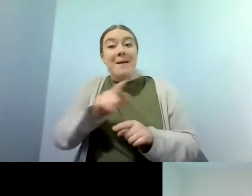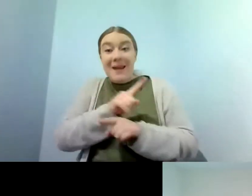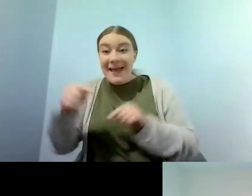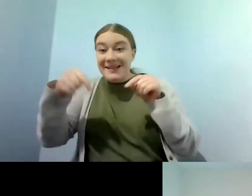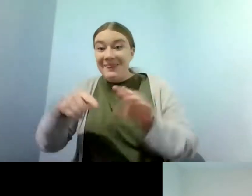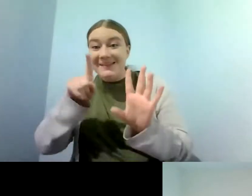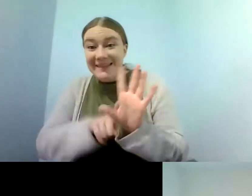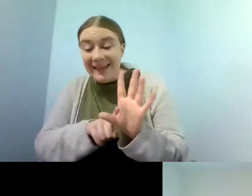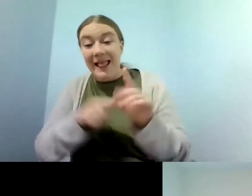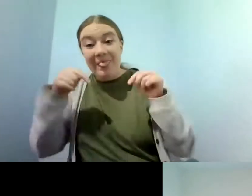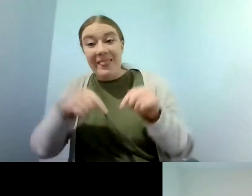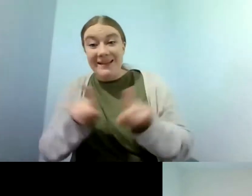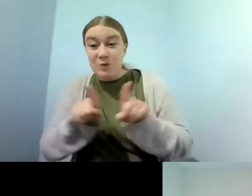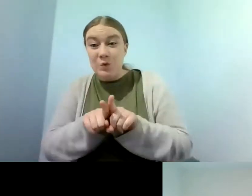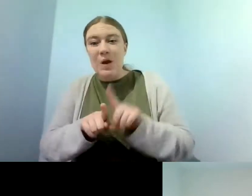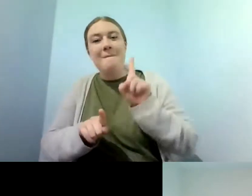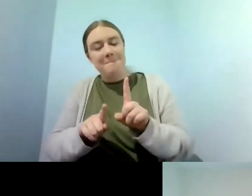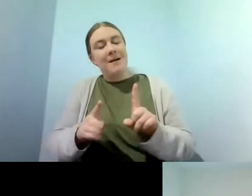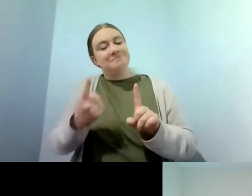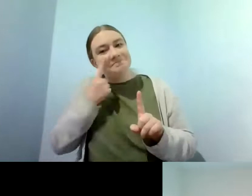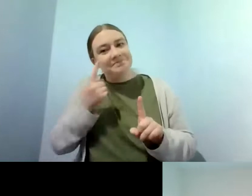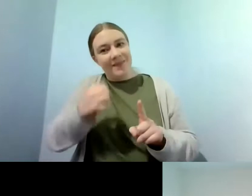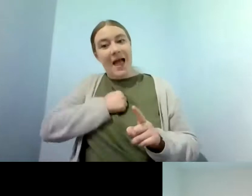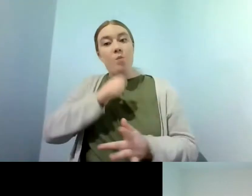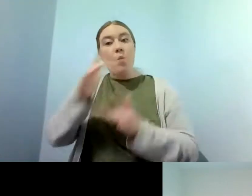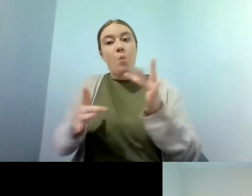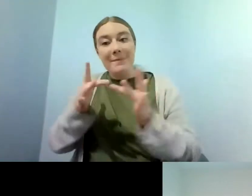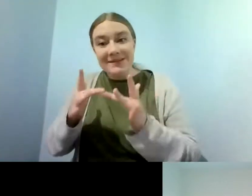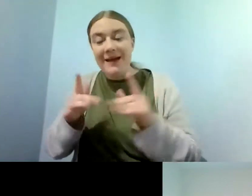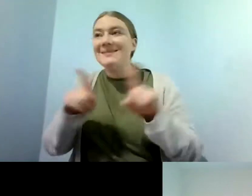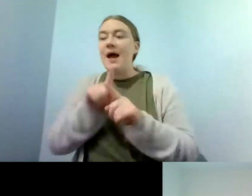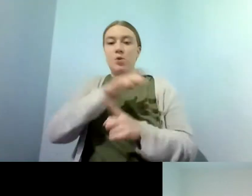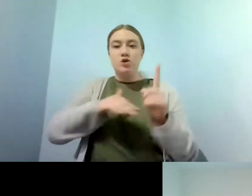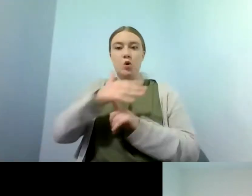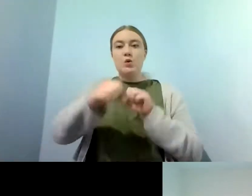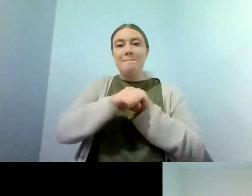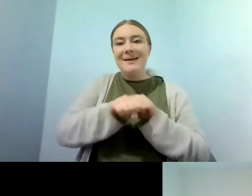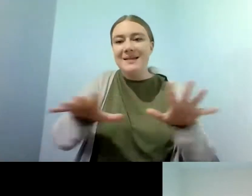as well um but yet do keep an eye on our website and our social media as well for when you can